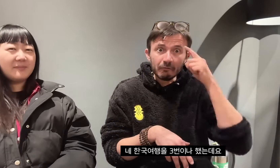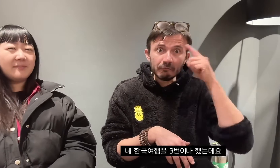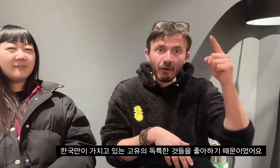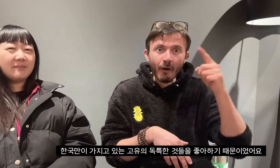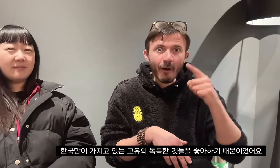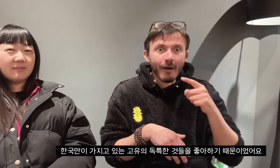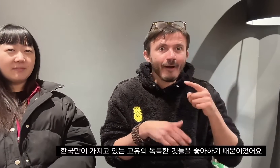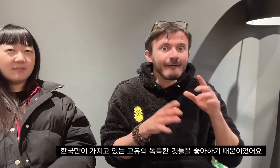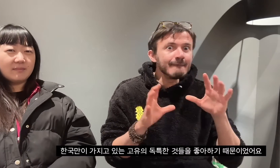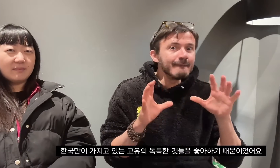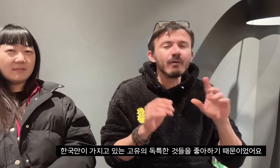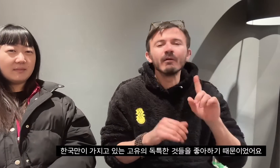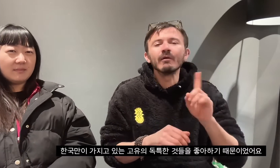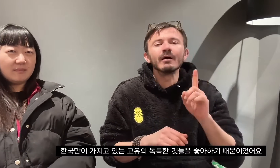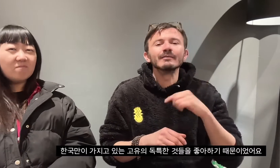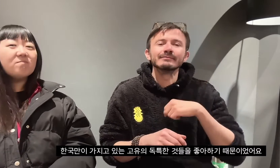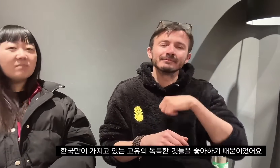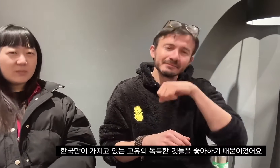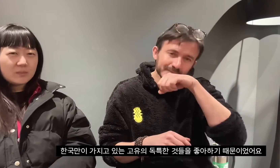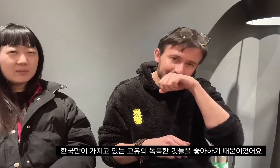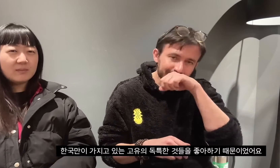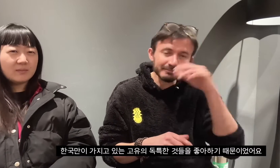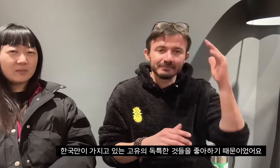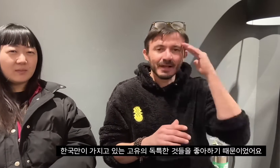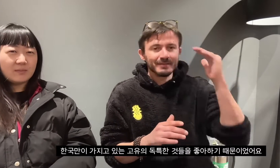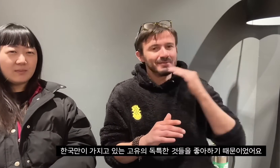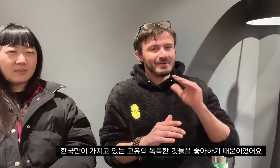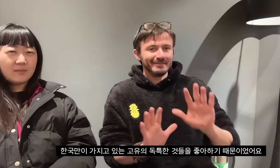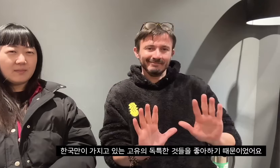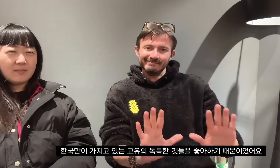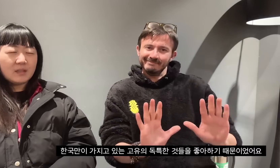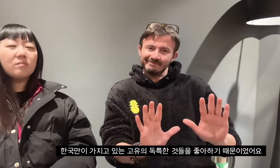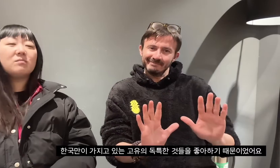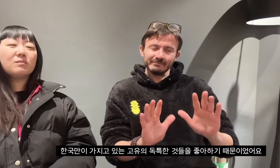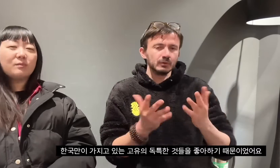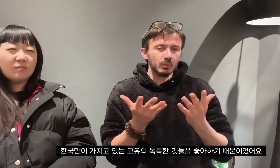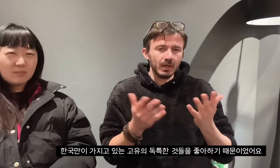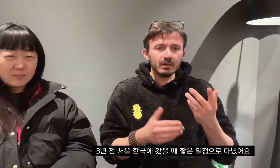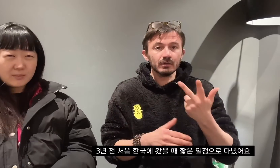It was because I like the unique things that only Korea has.